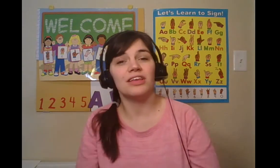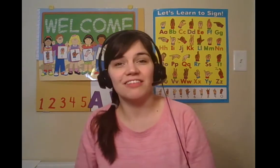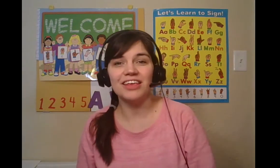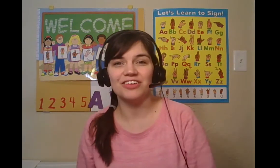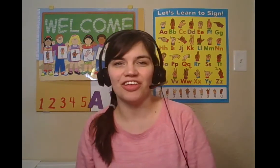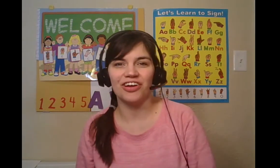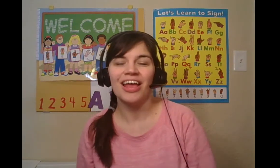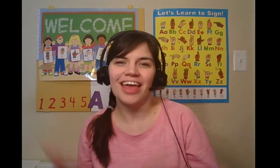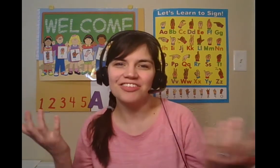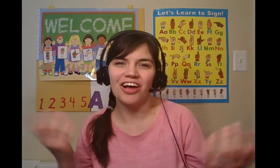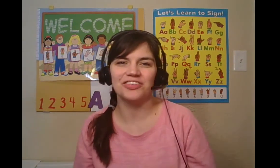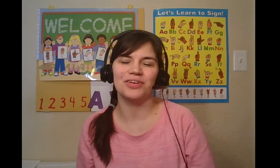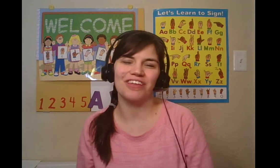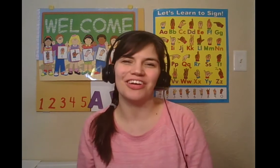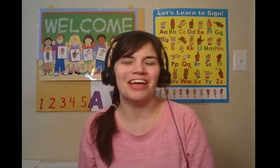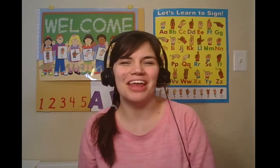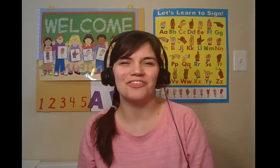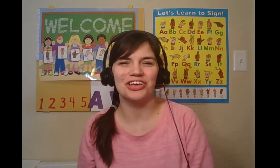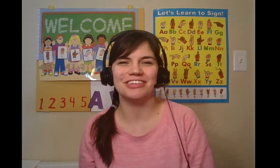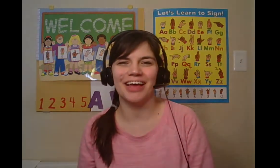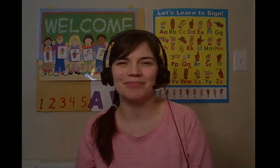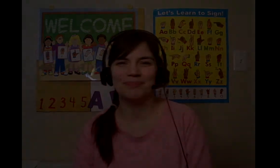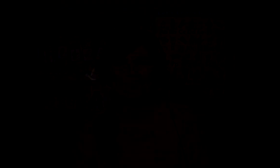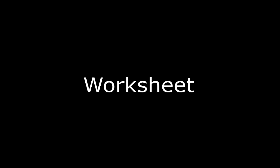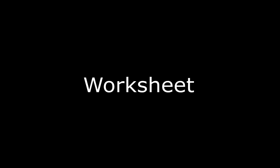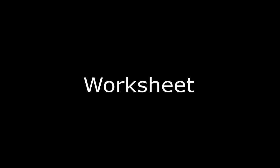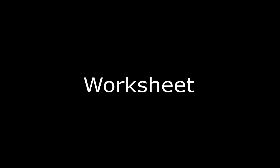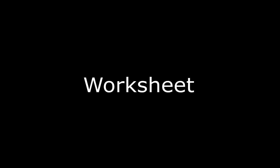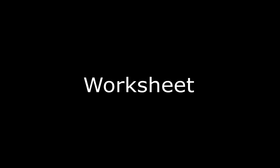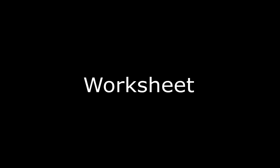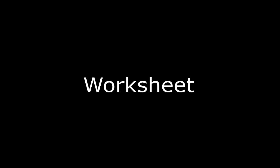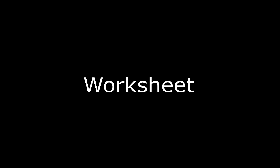can see each other and talk to each other and have a good time.